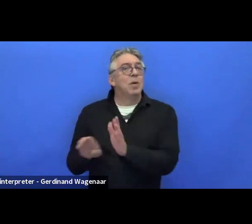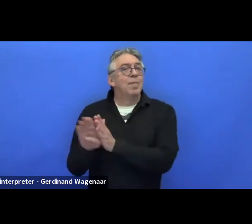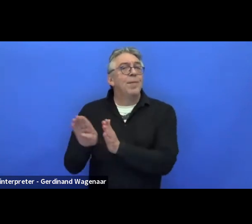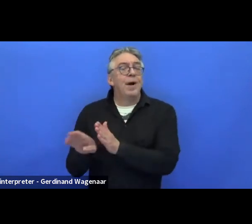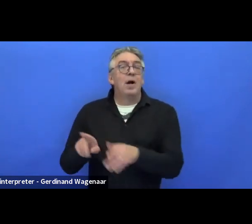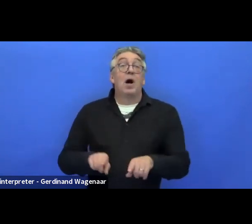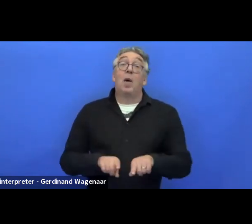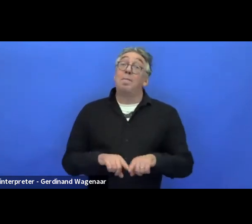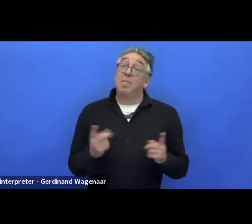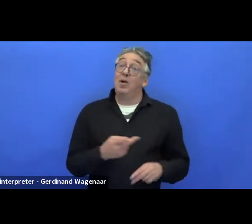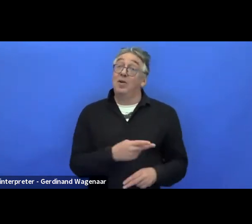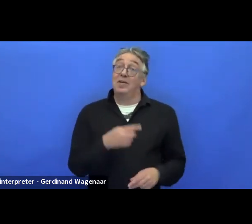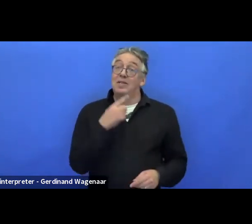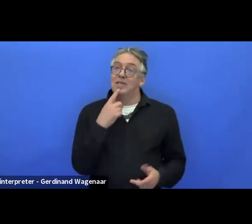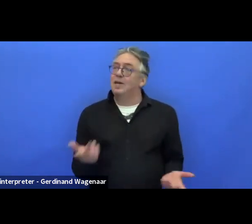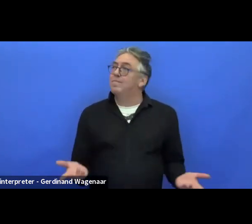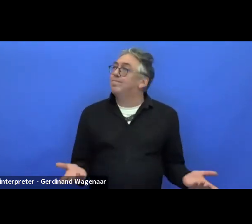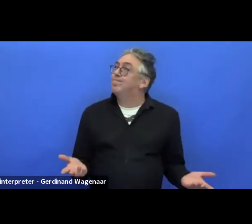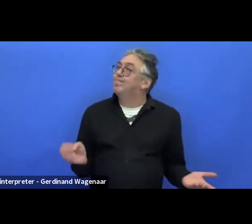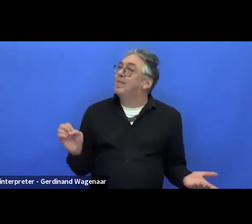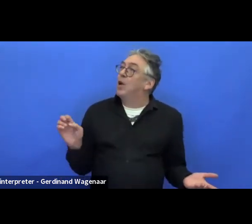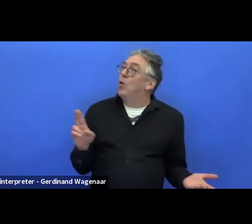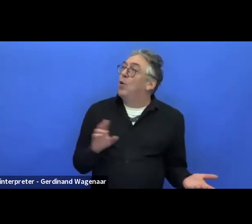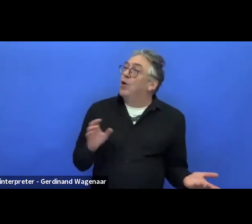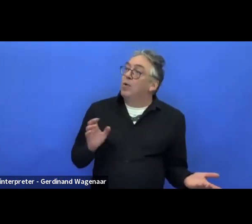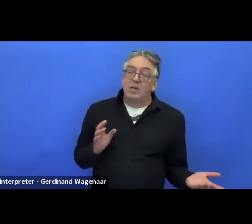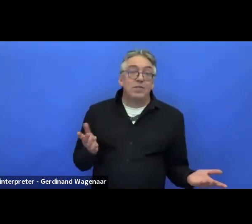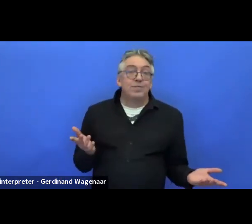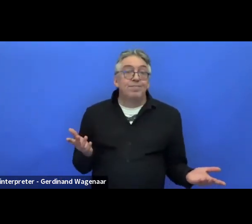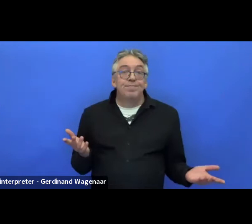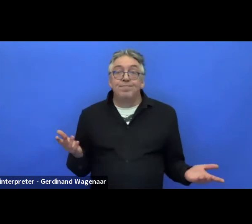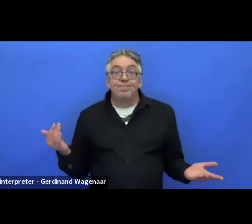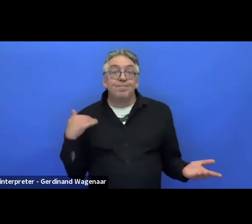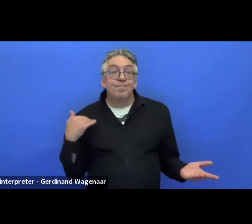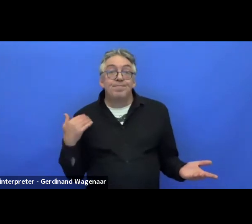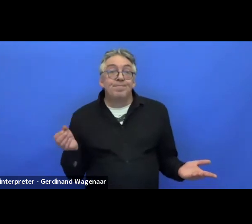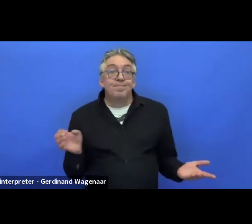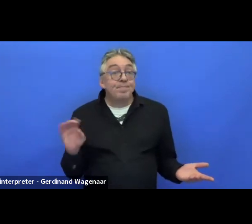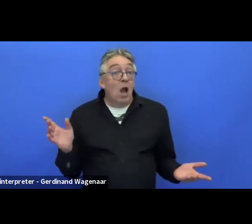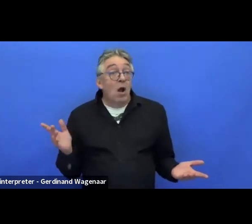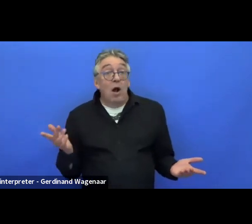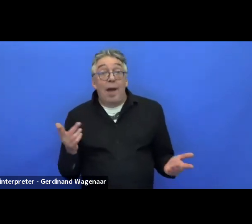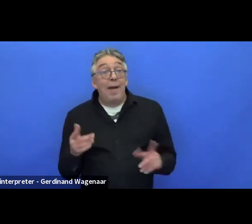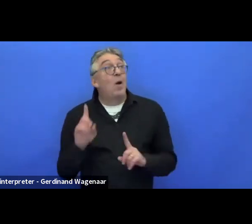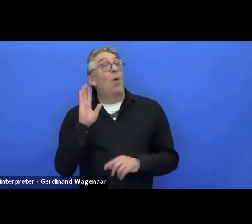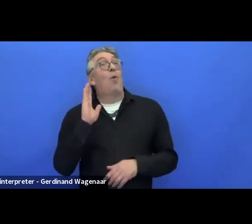that the commission was not able to indicate within what time these improvements would be put in place